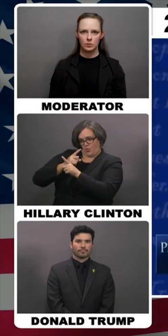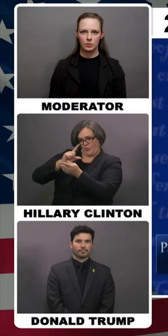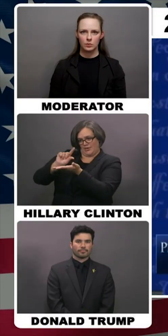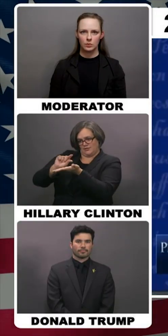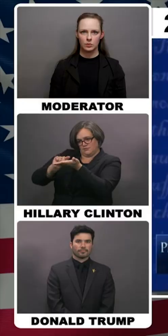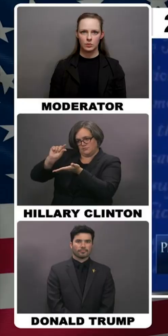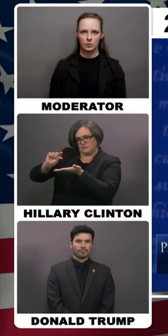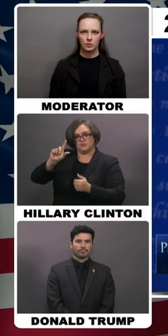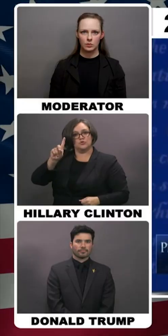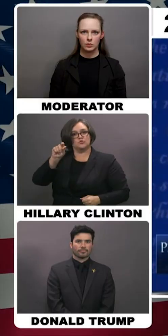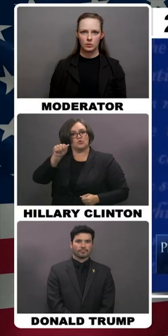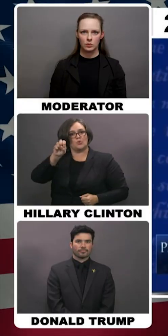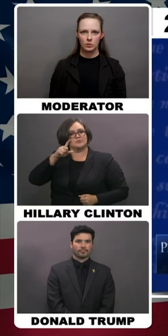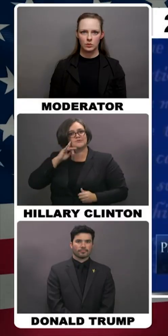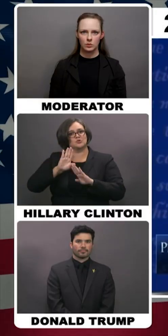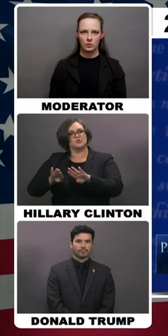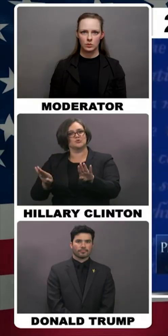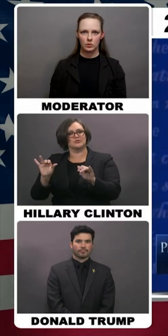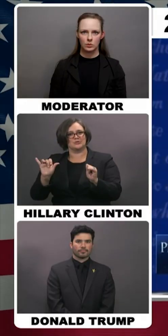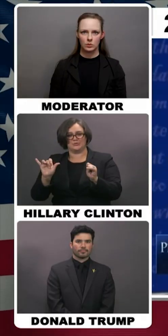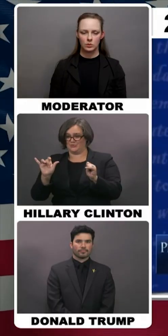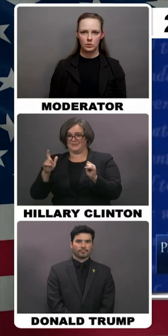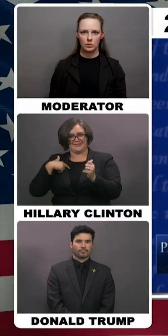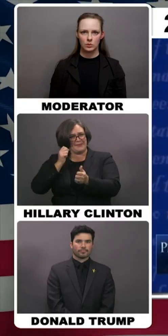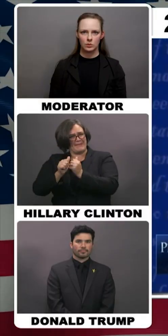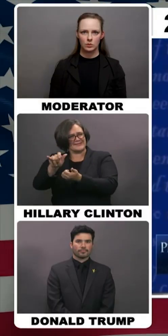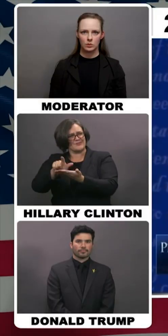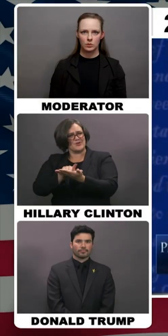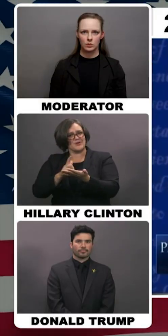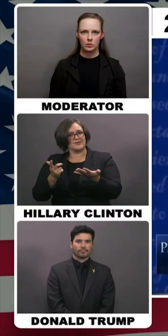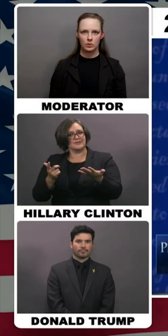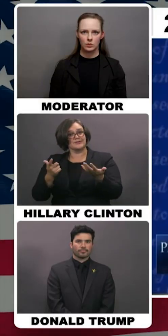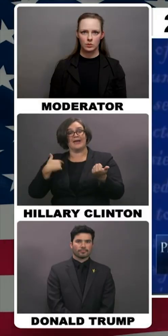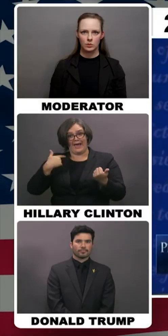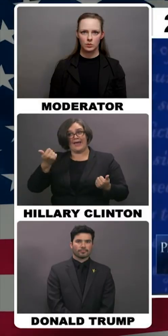When I was Secretary of State, I went around the world advocating for our country,